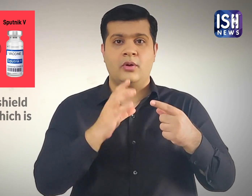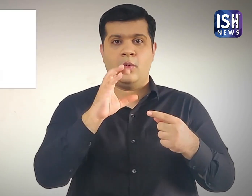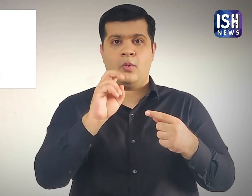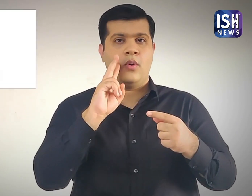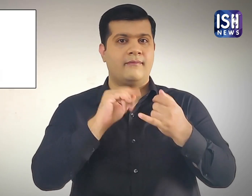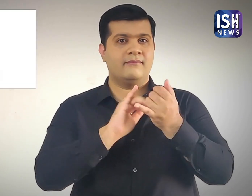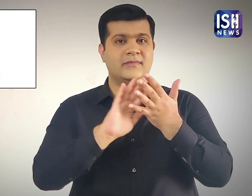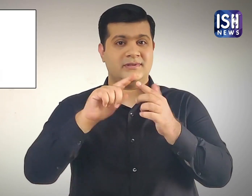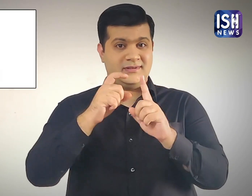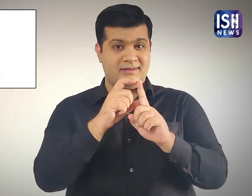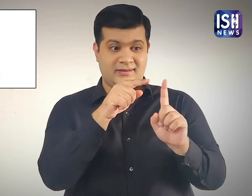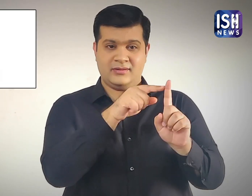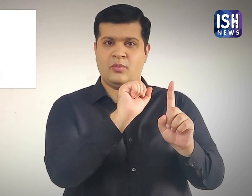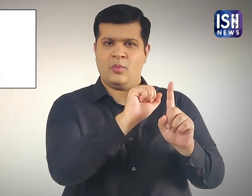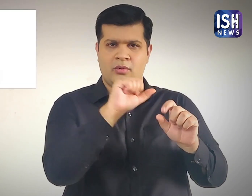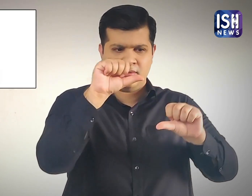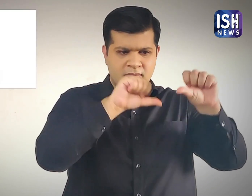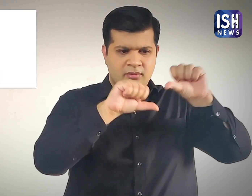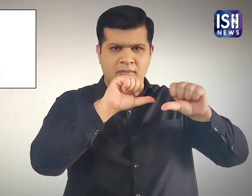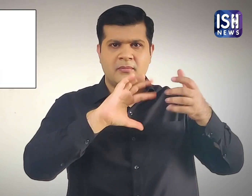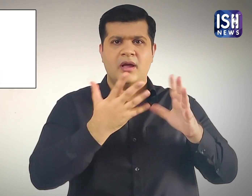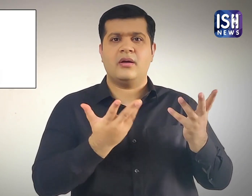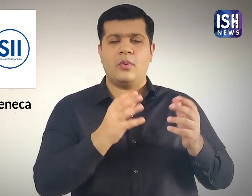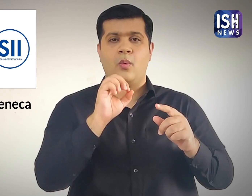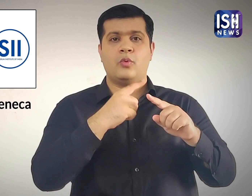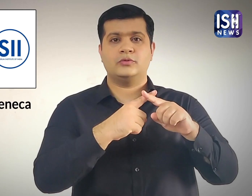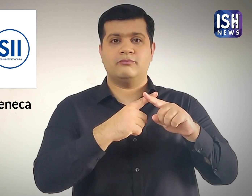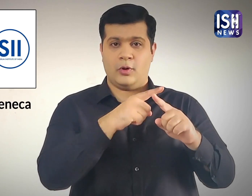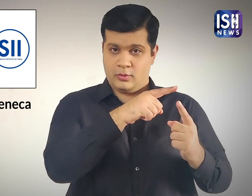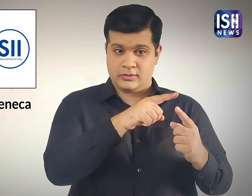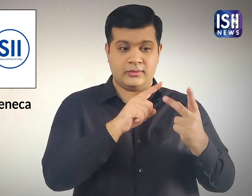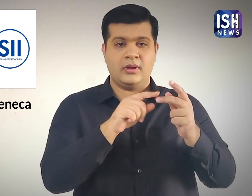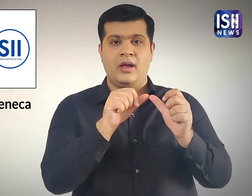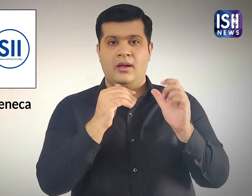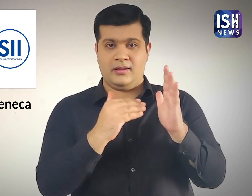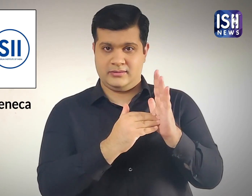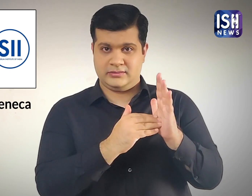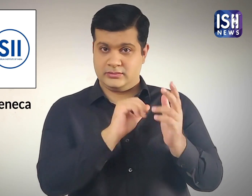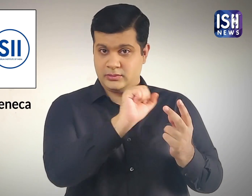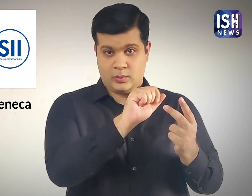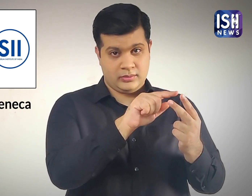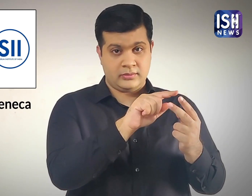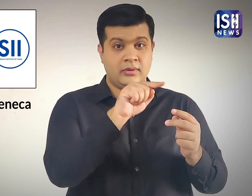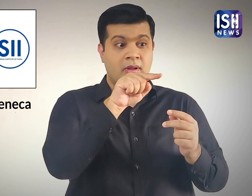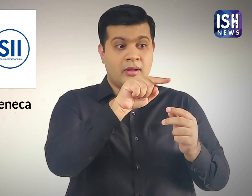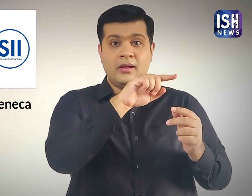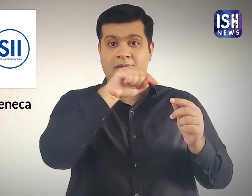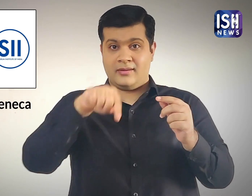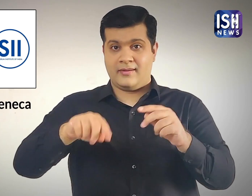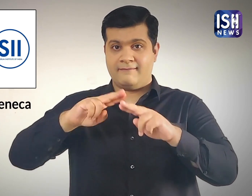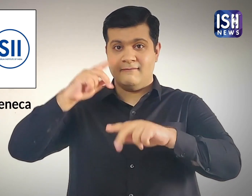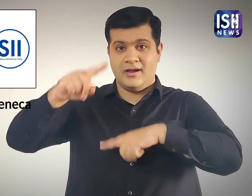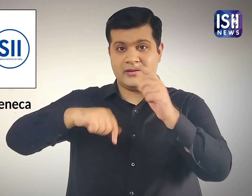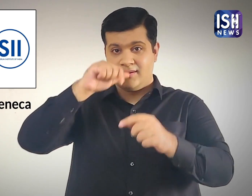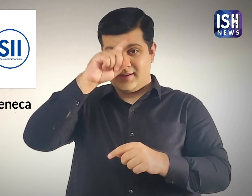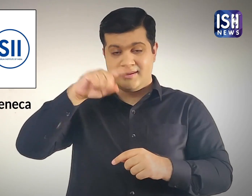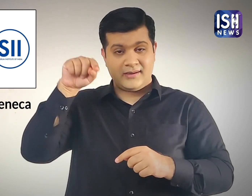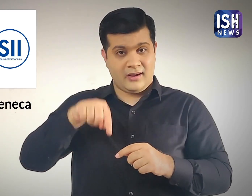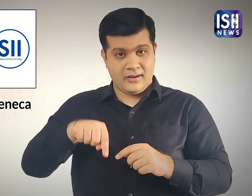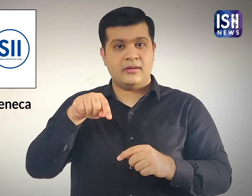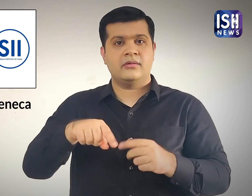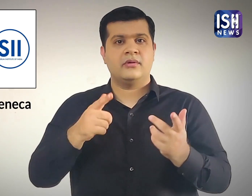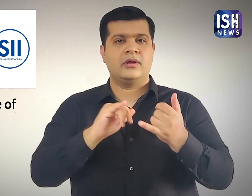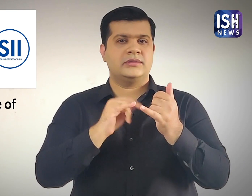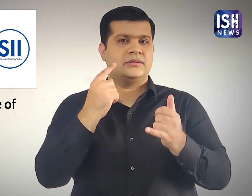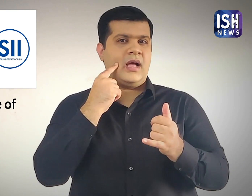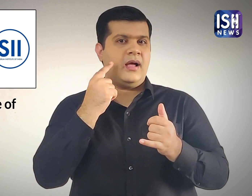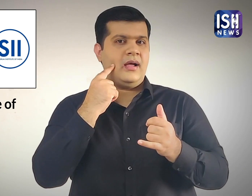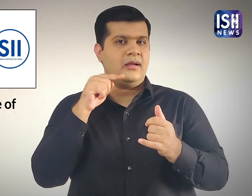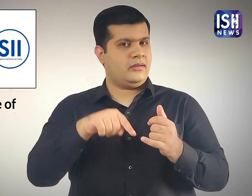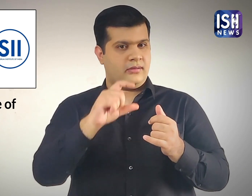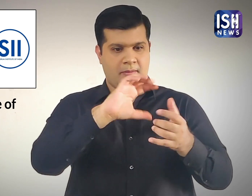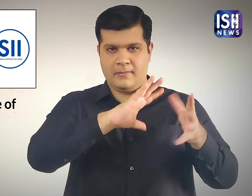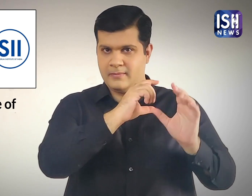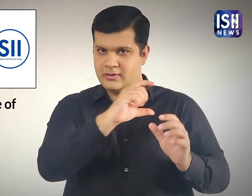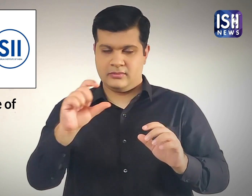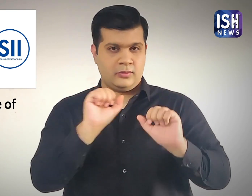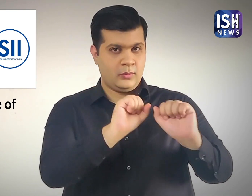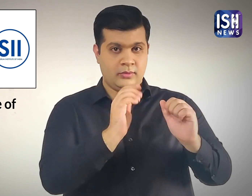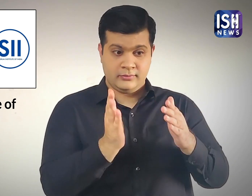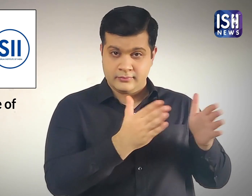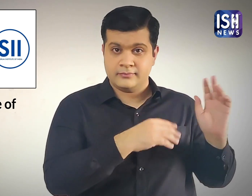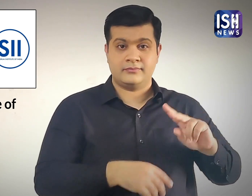COVISHIELD - developed by Oxford-AstraZeneca & manufactured by the Serum Institute of India